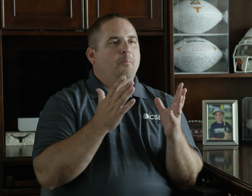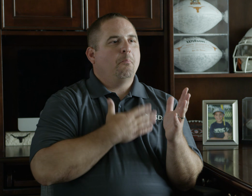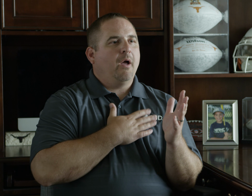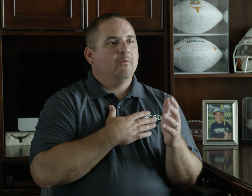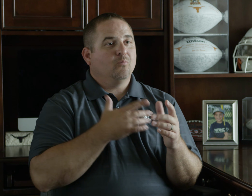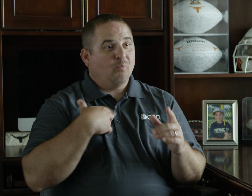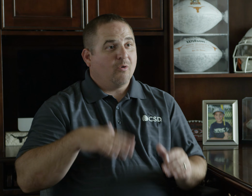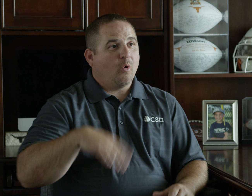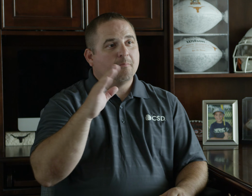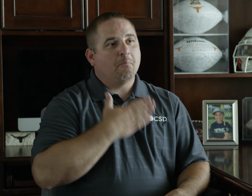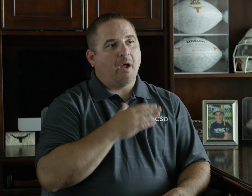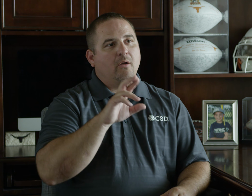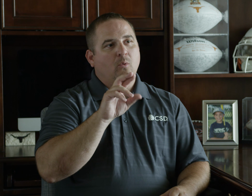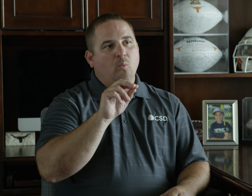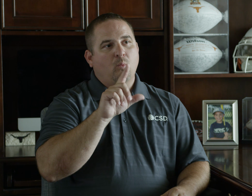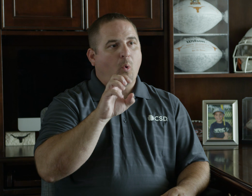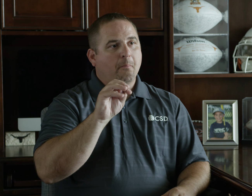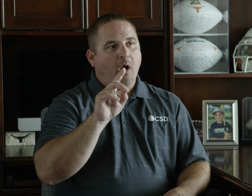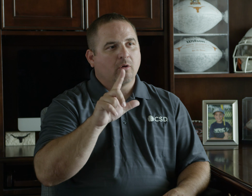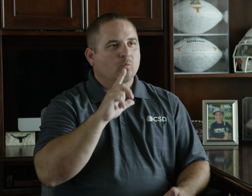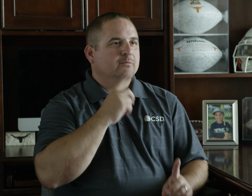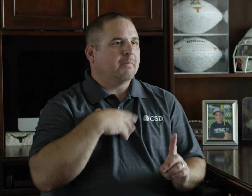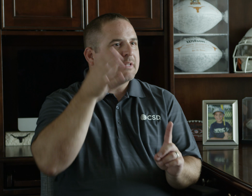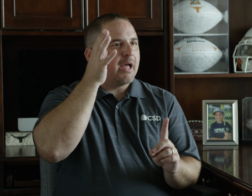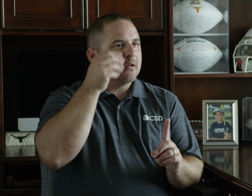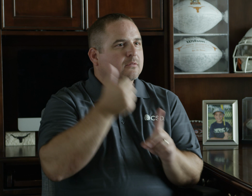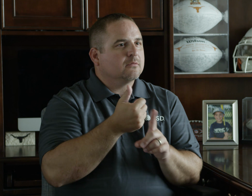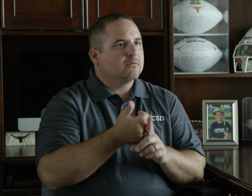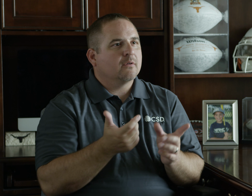My role model, growing up, was my Dad.